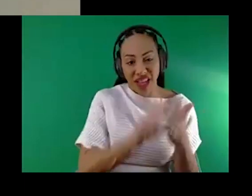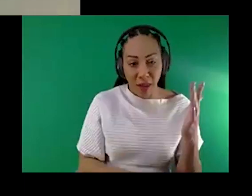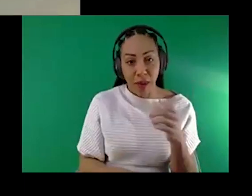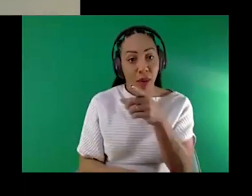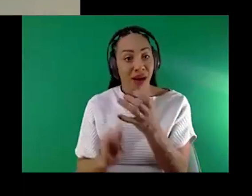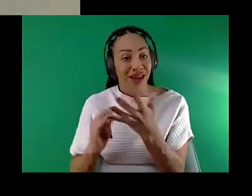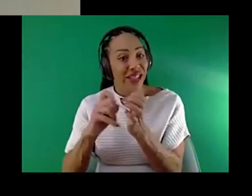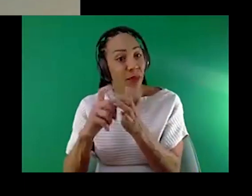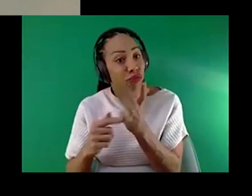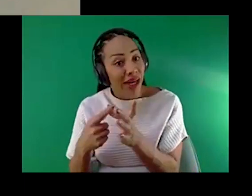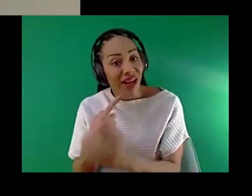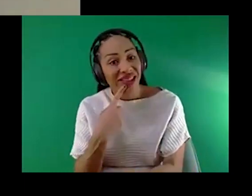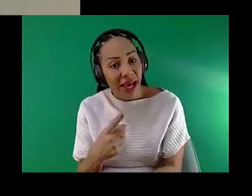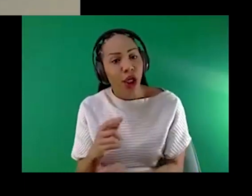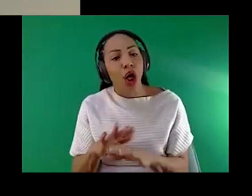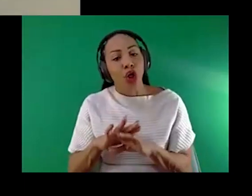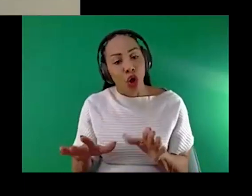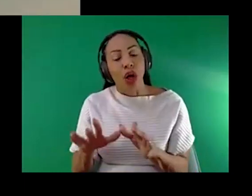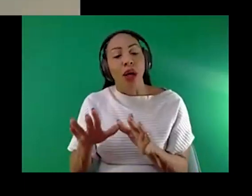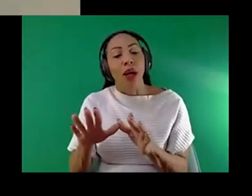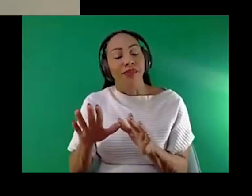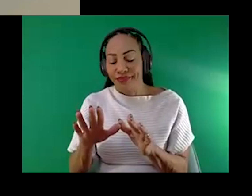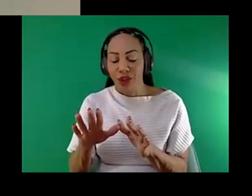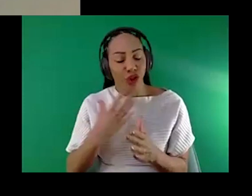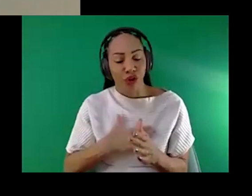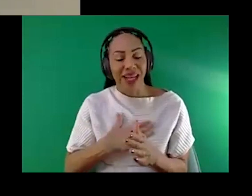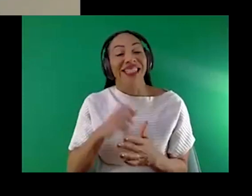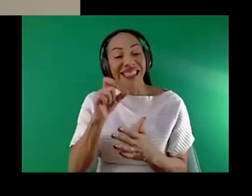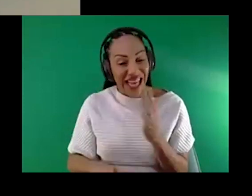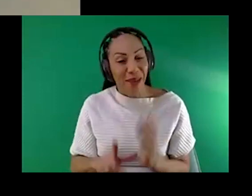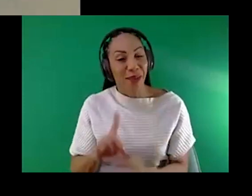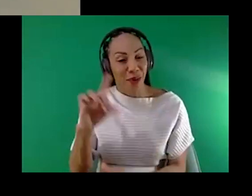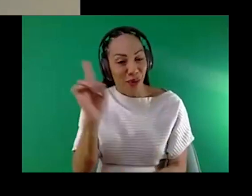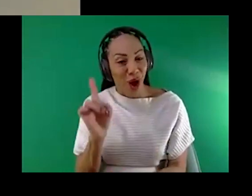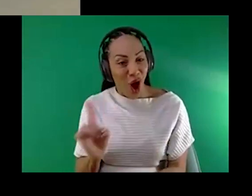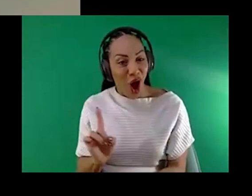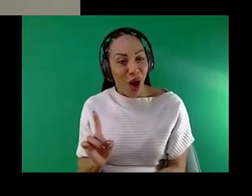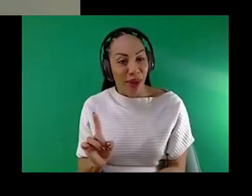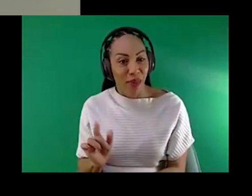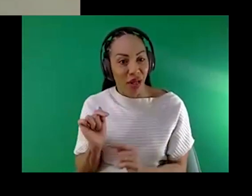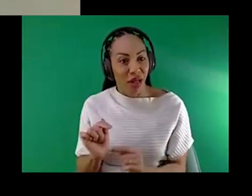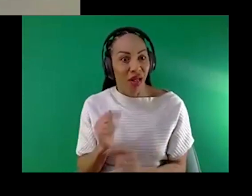be involved and they must make up at least 50% of the project team uh so when you're looking